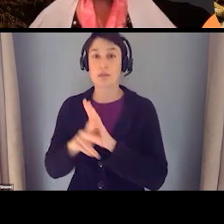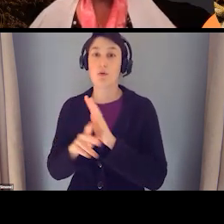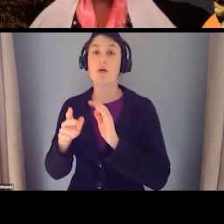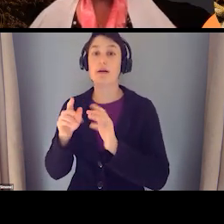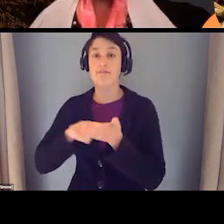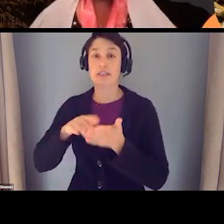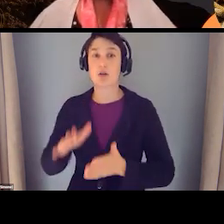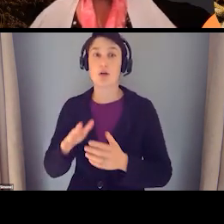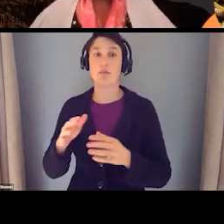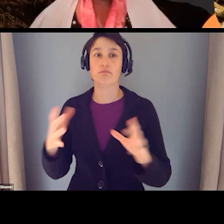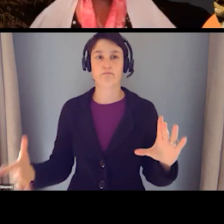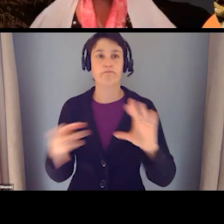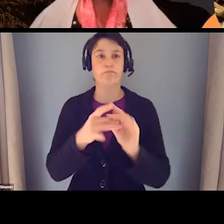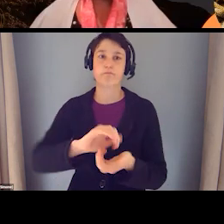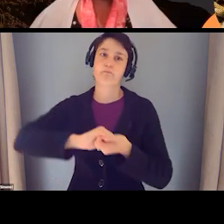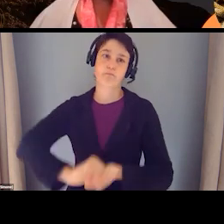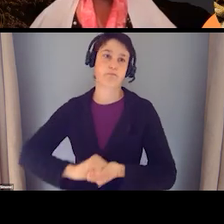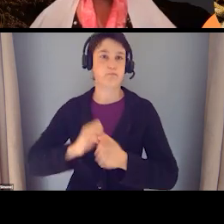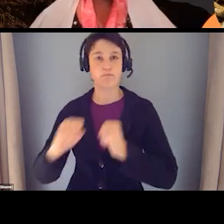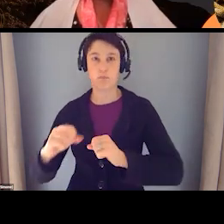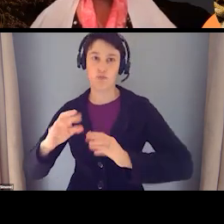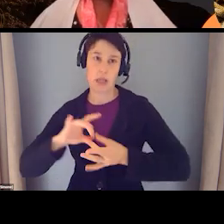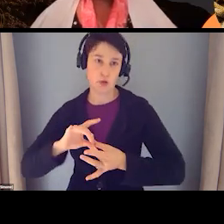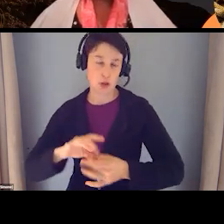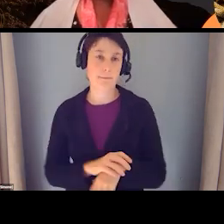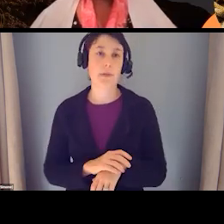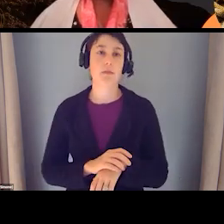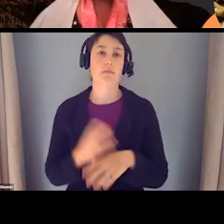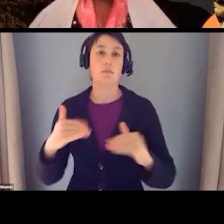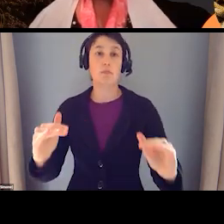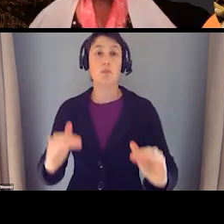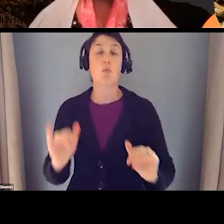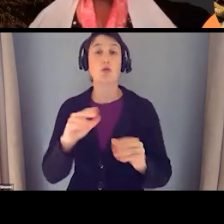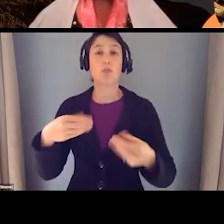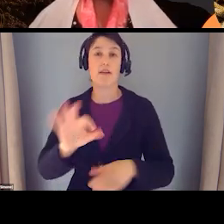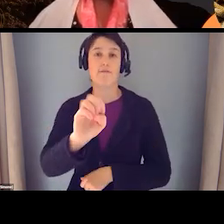We also provide fellowships, which are individual awards to complete science